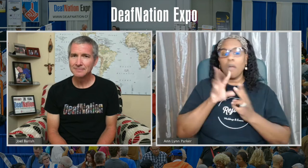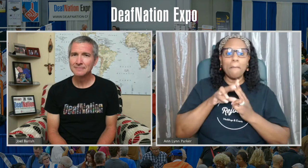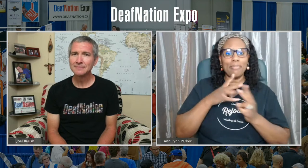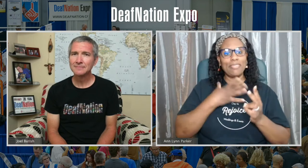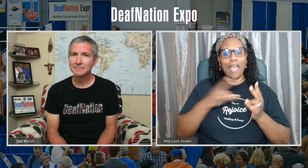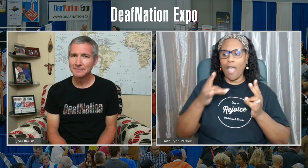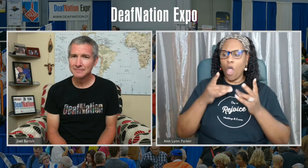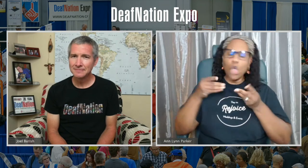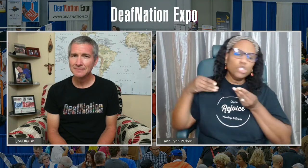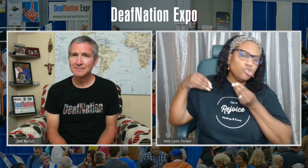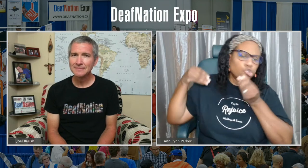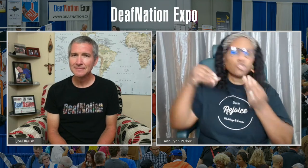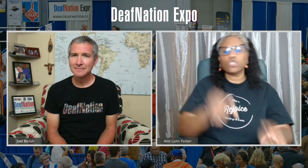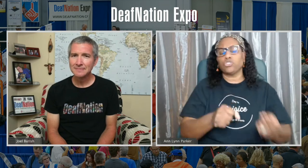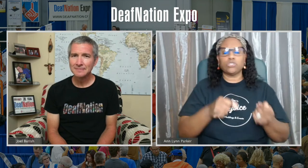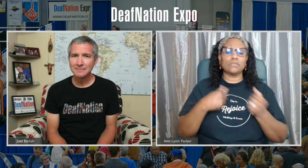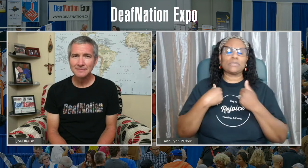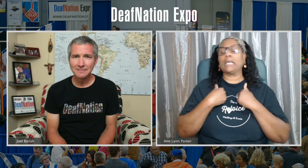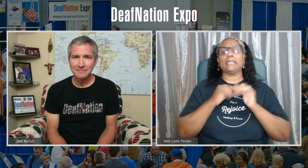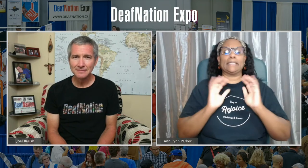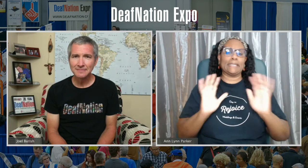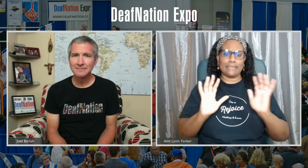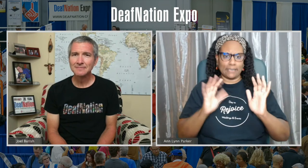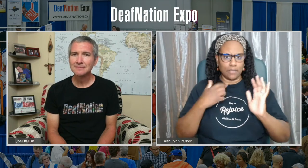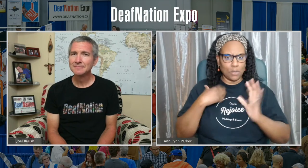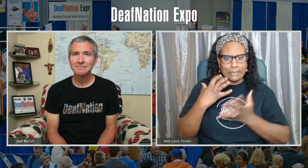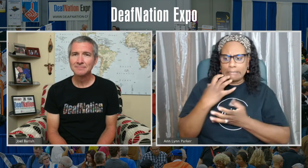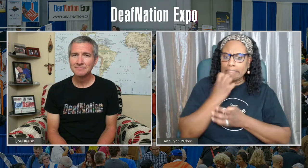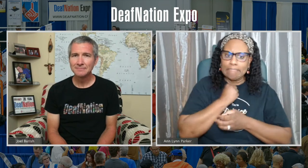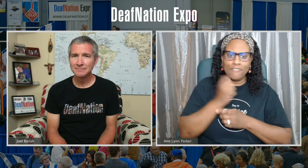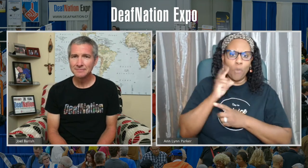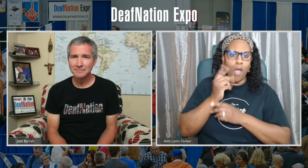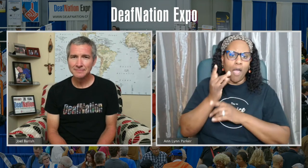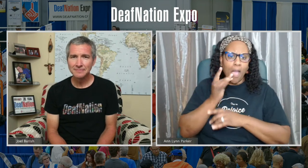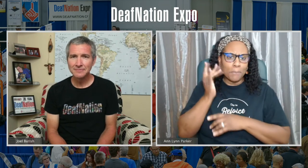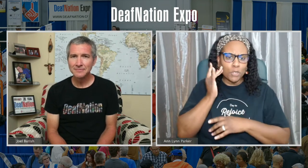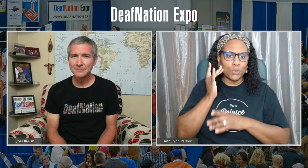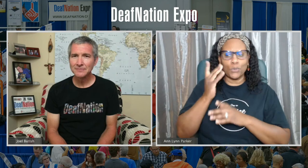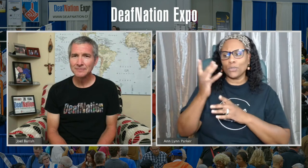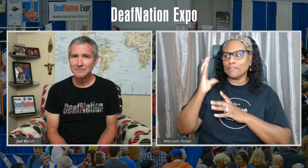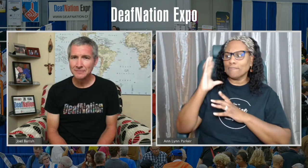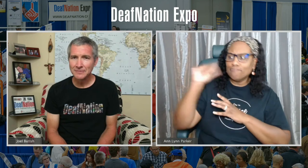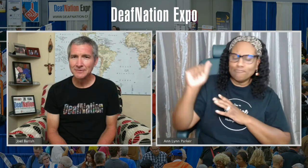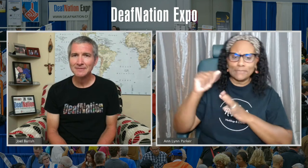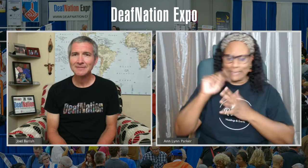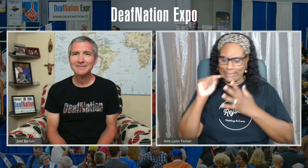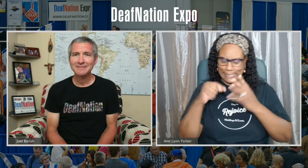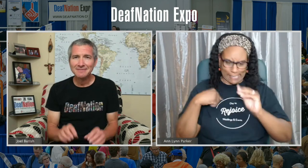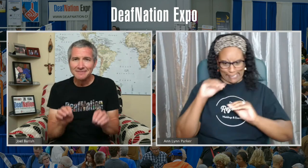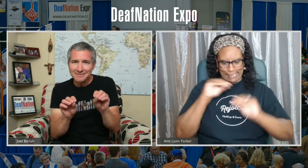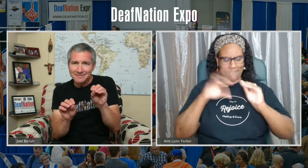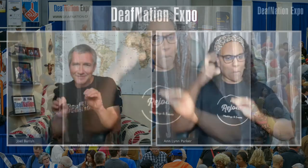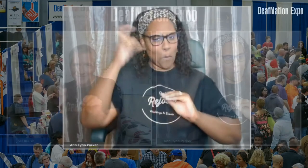Some couples like to spend a lot of money, but I was careful and wanted to save that money for our honeymoon and other things.